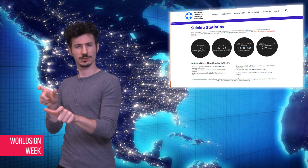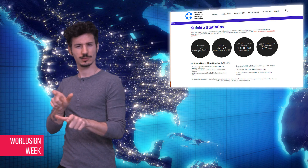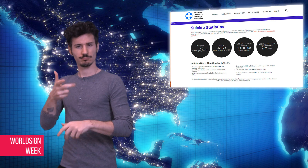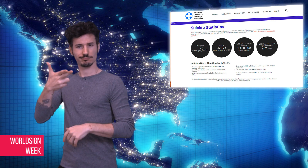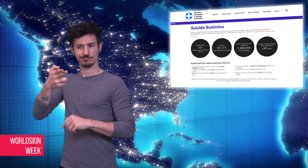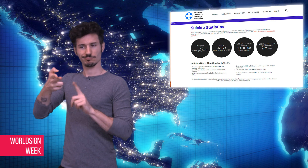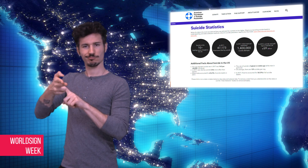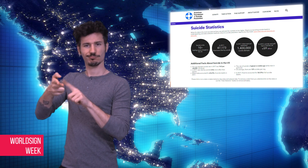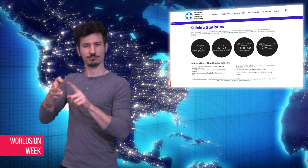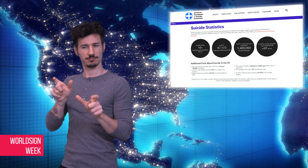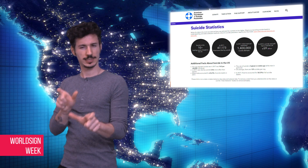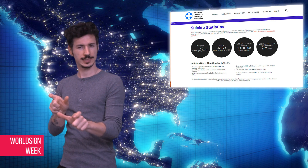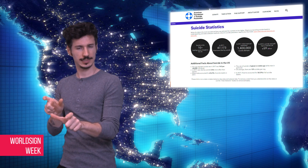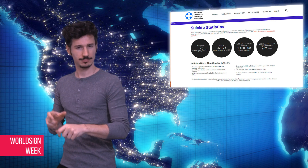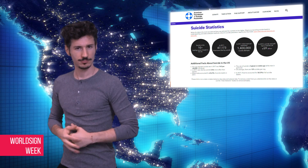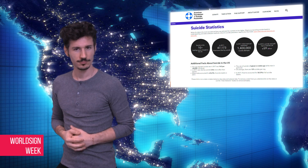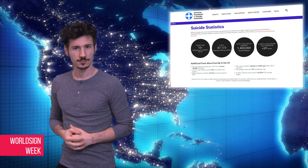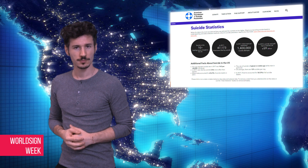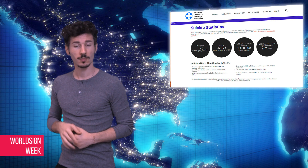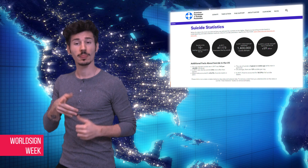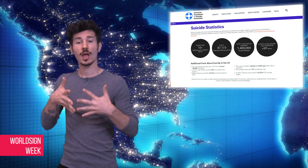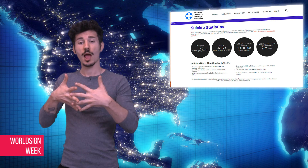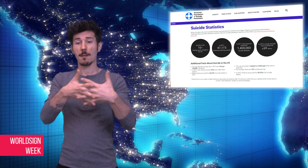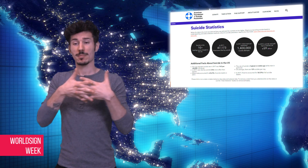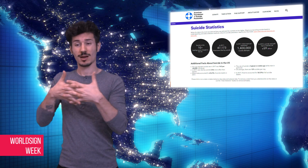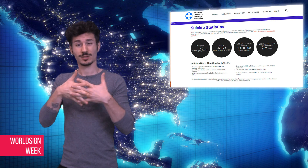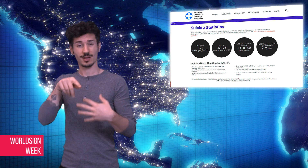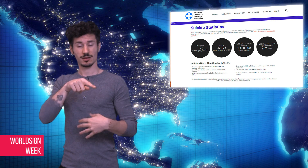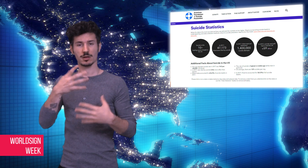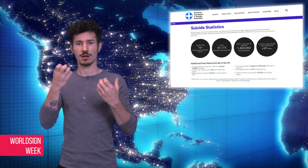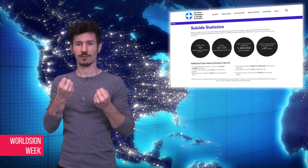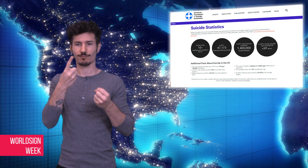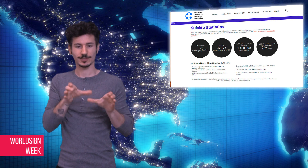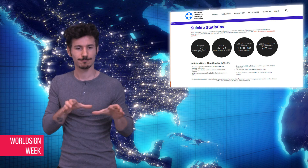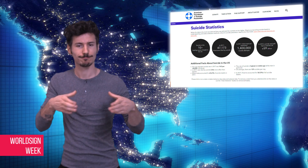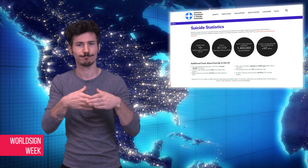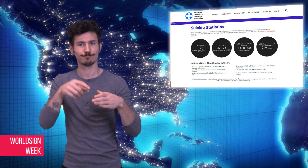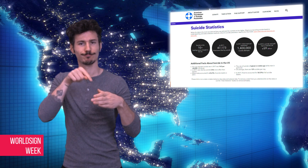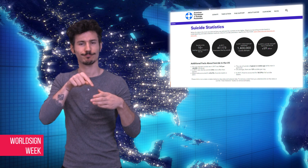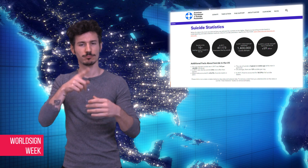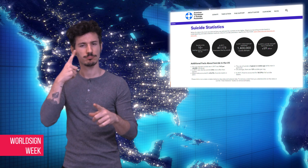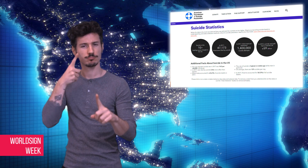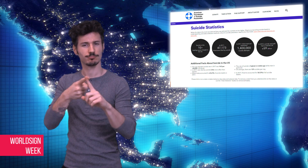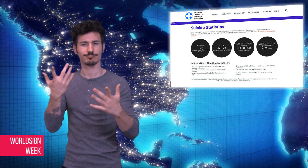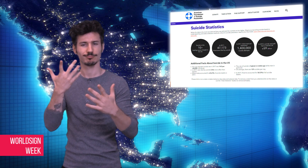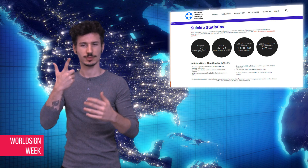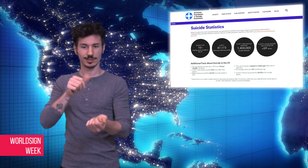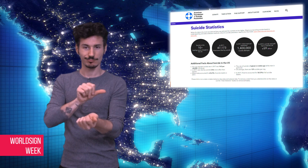The American Foundation for Suicide Prevention